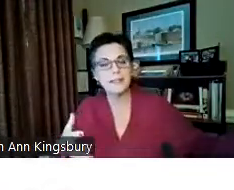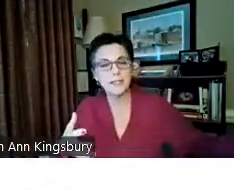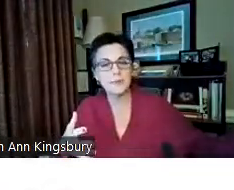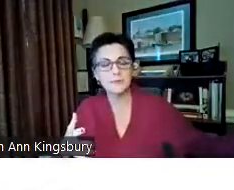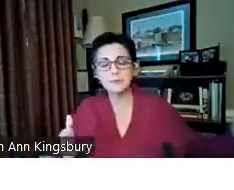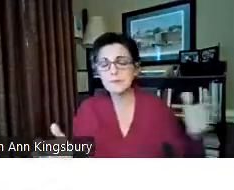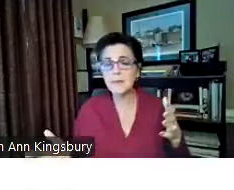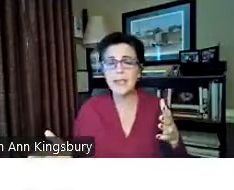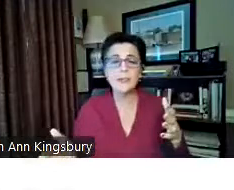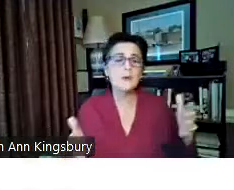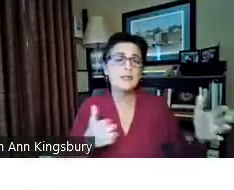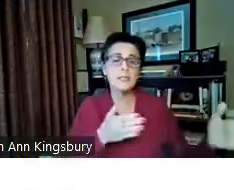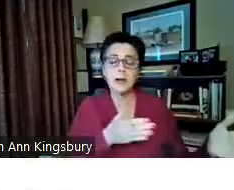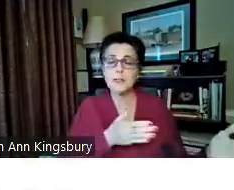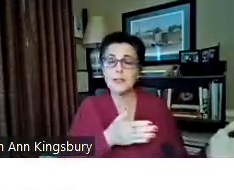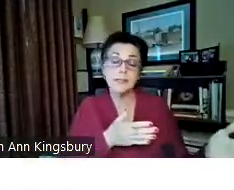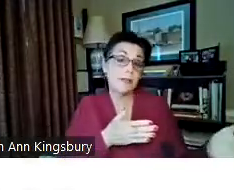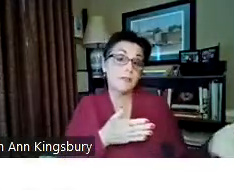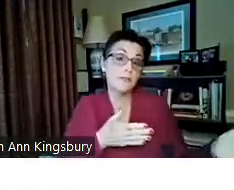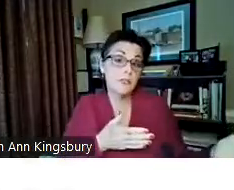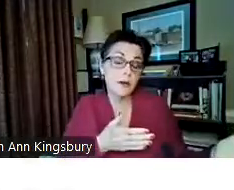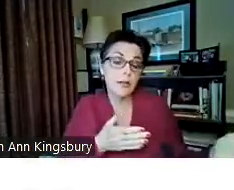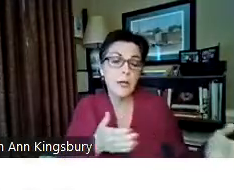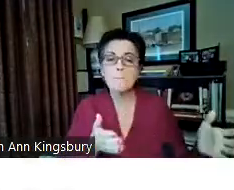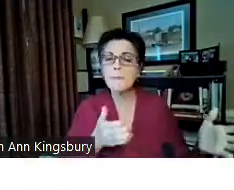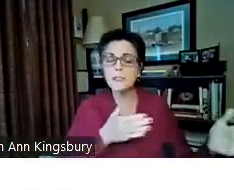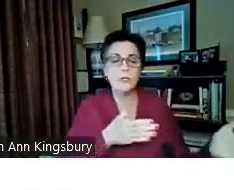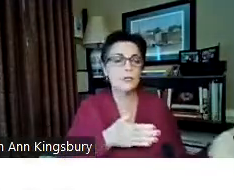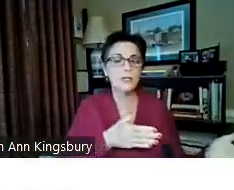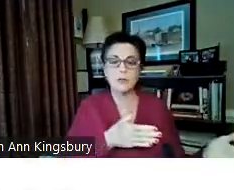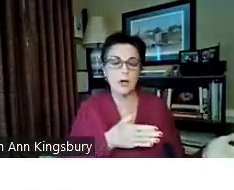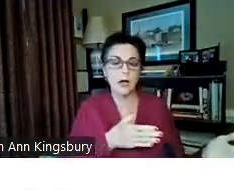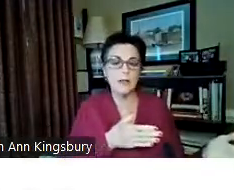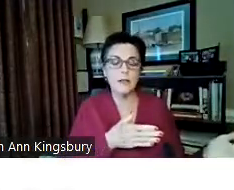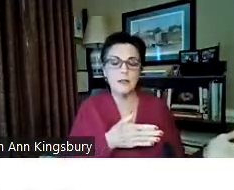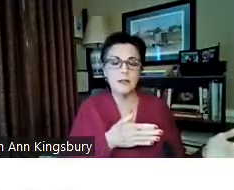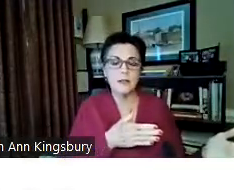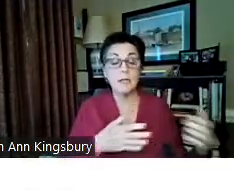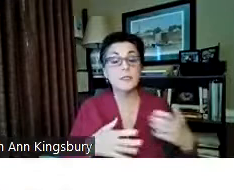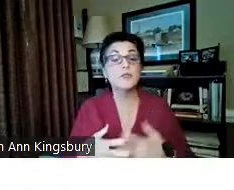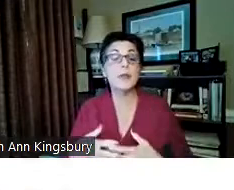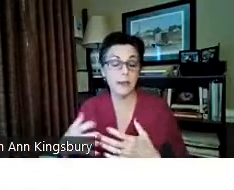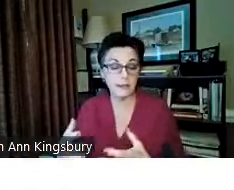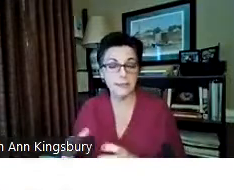engagement and you can start In fact, you should start much earlier on. Assuming that this